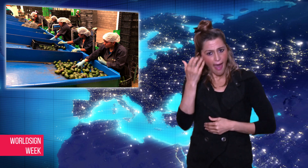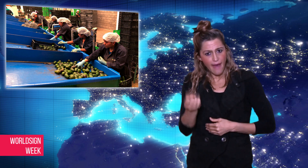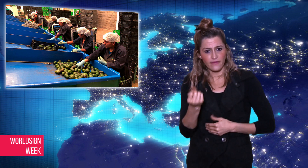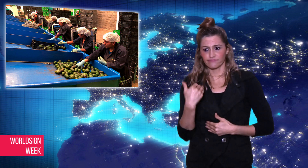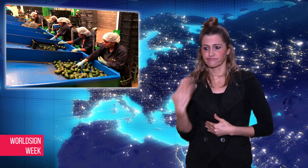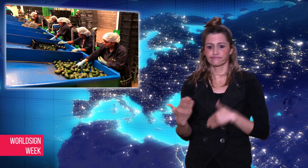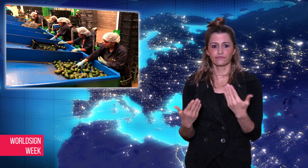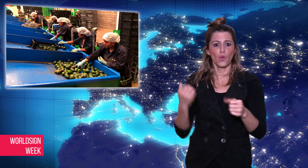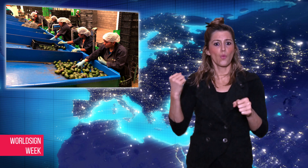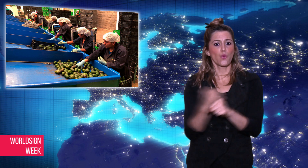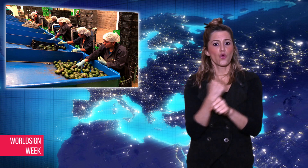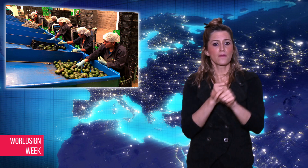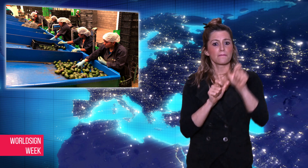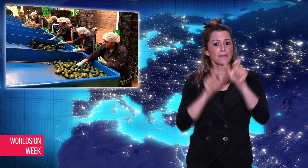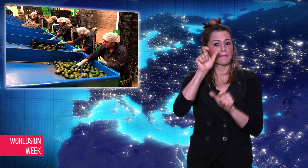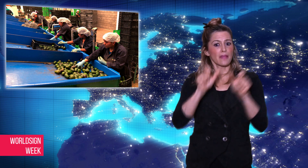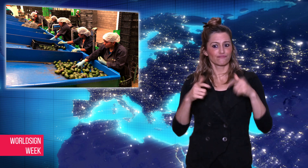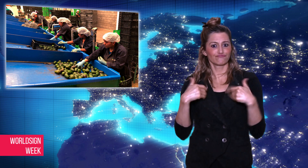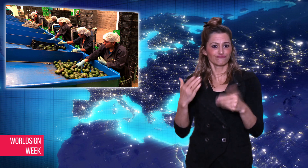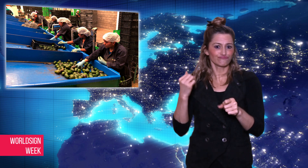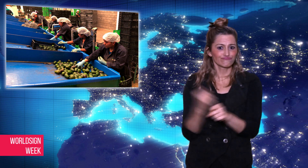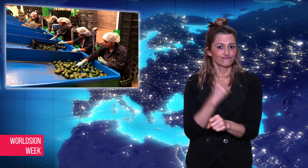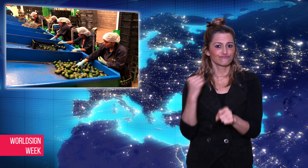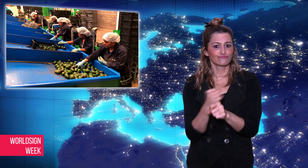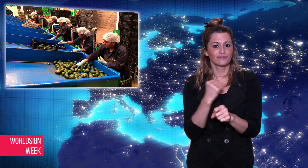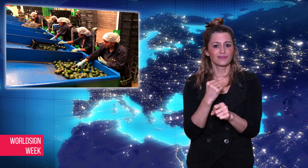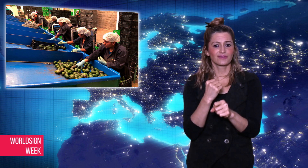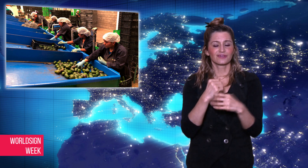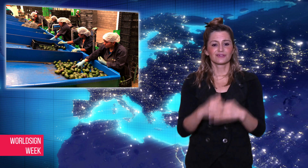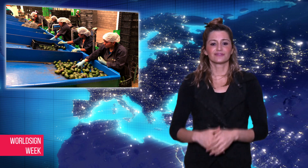and packing plants.